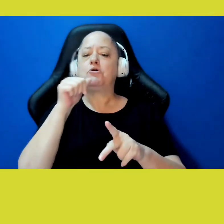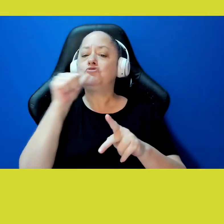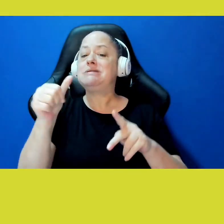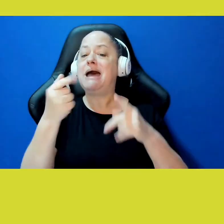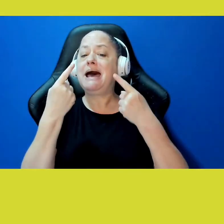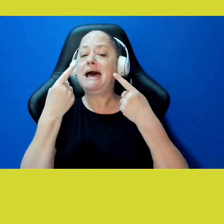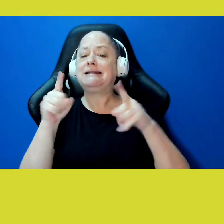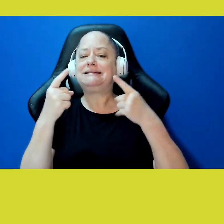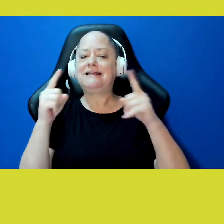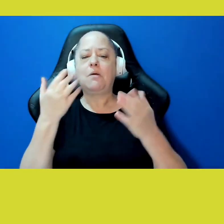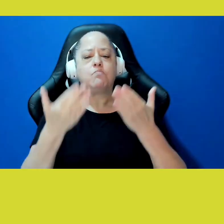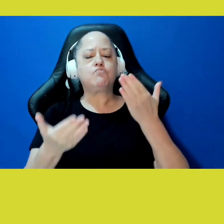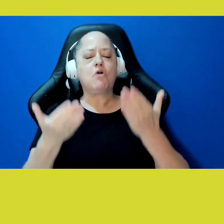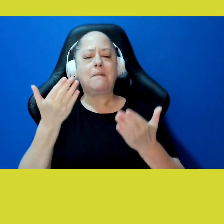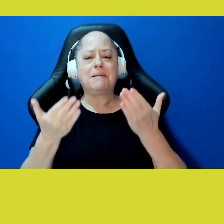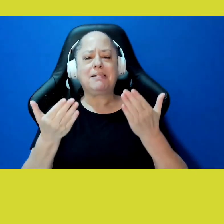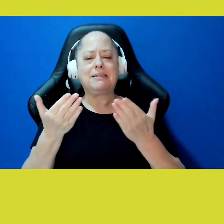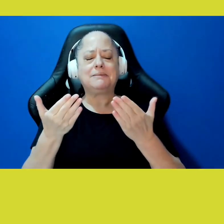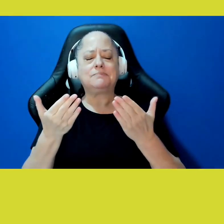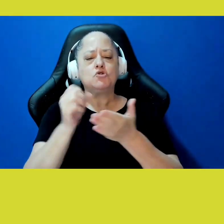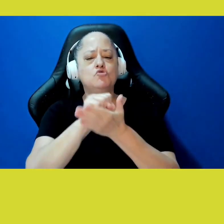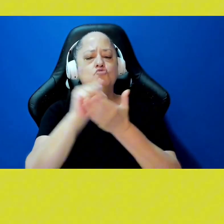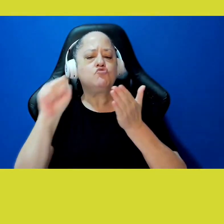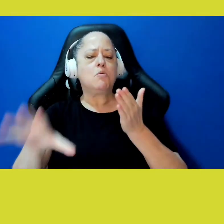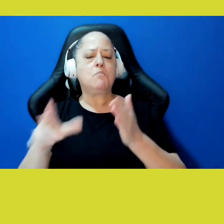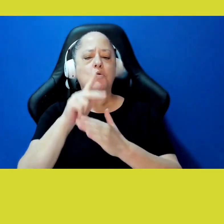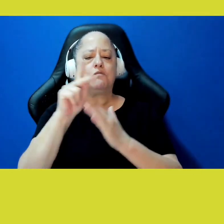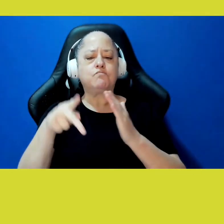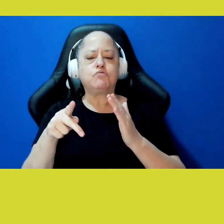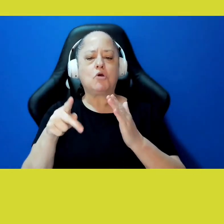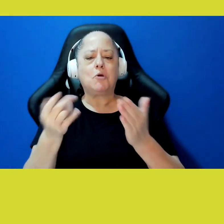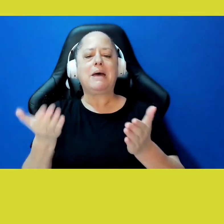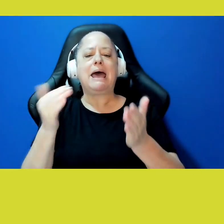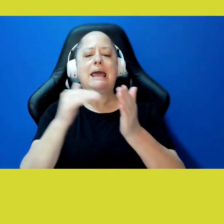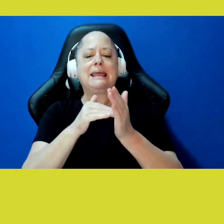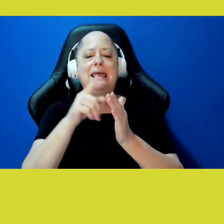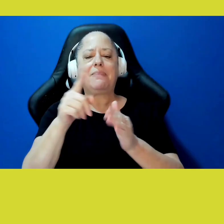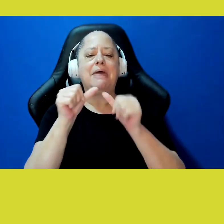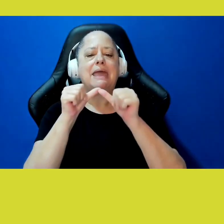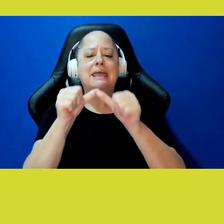probably be removed from the program again so that they could continue to to meet those outcomes.